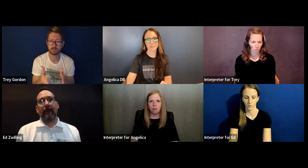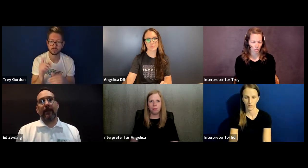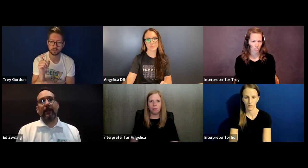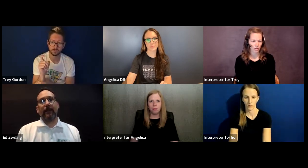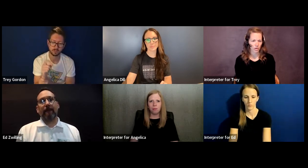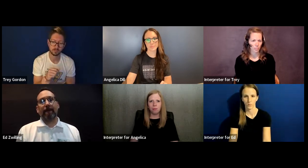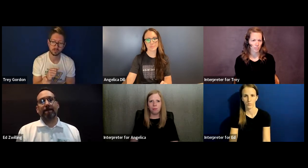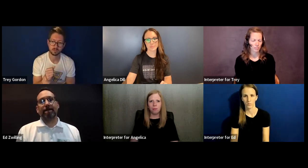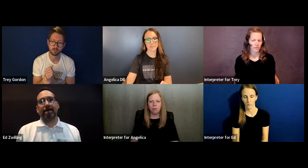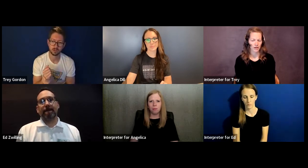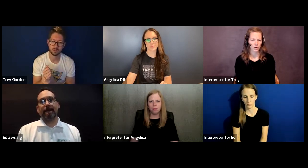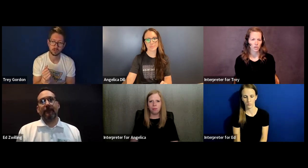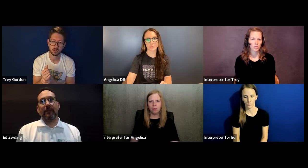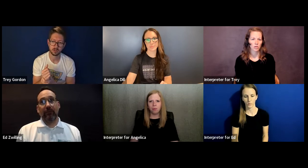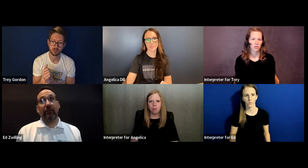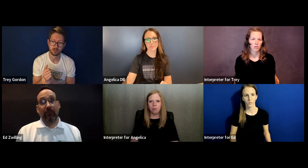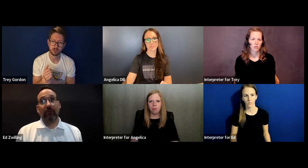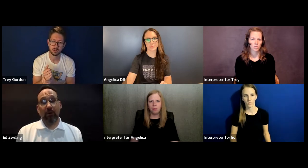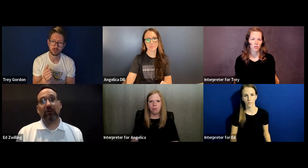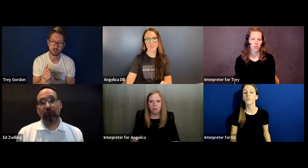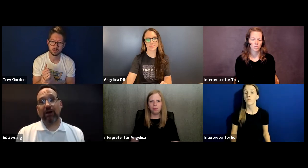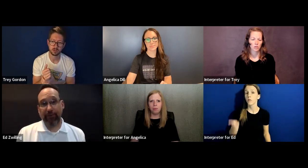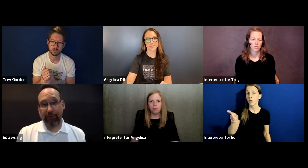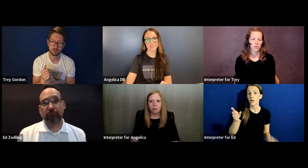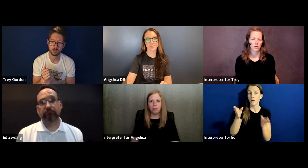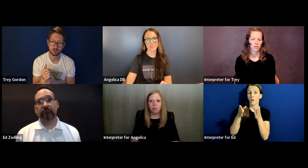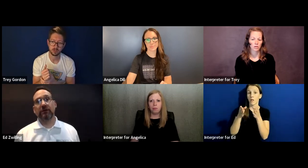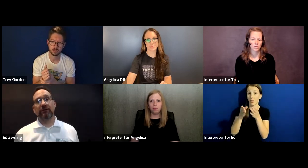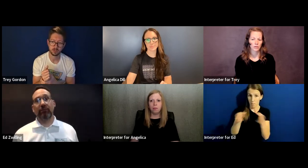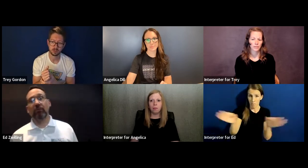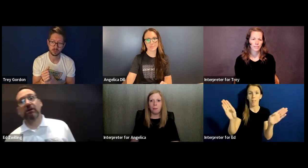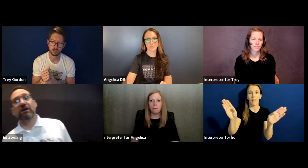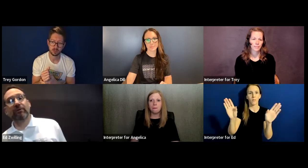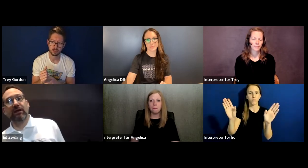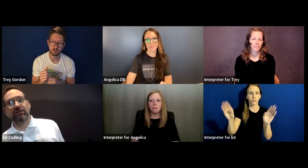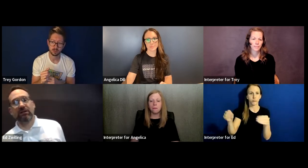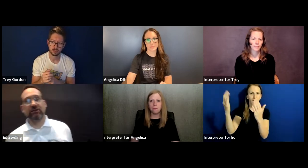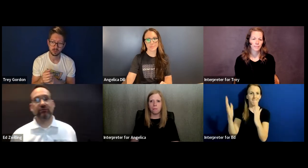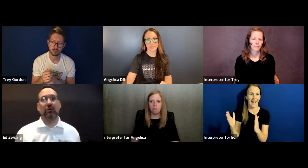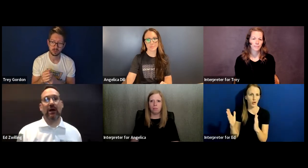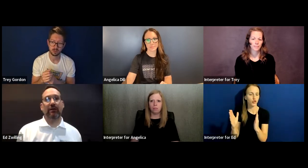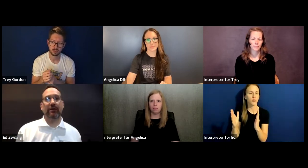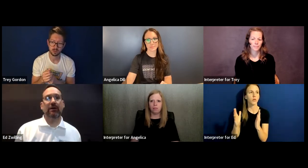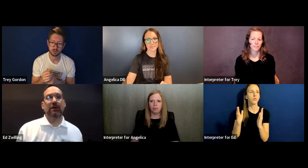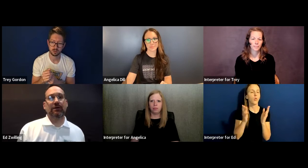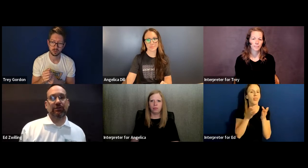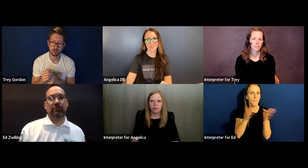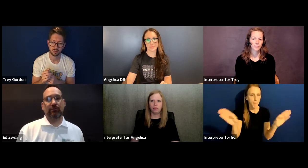or the public provider the public provider the public accommodation is required to